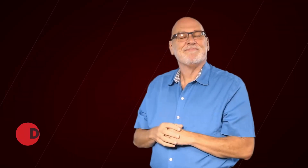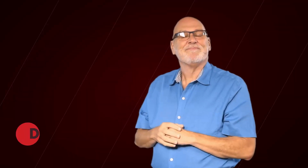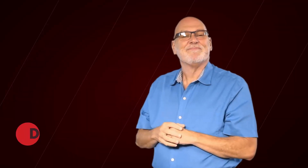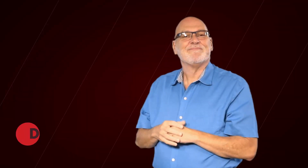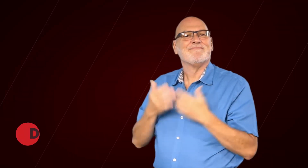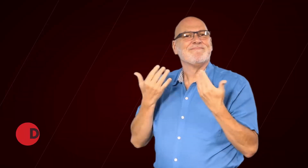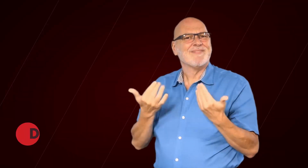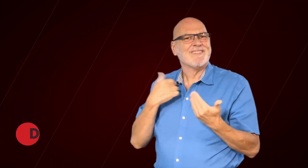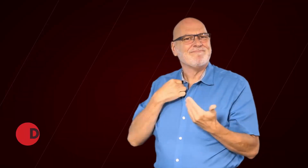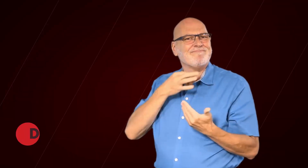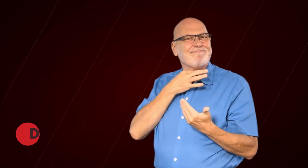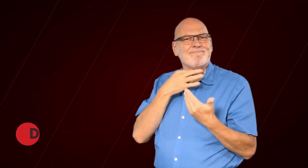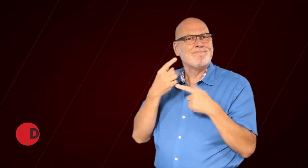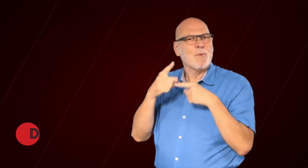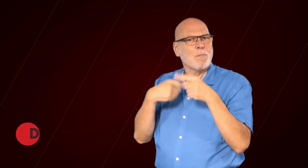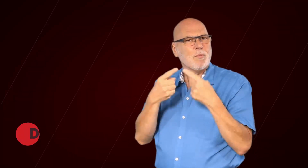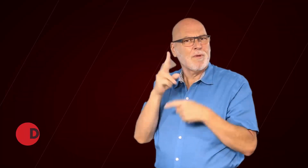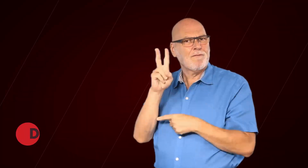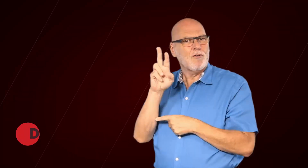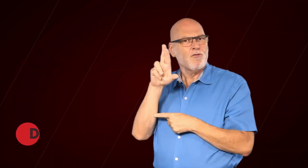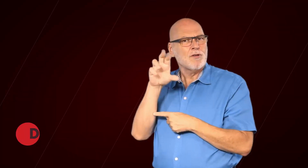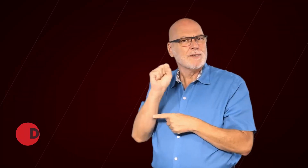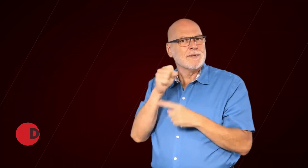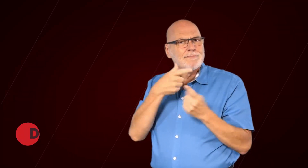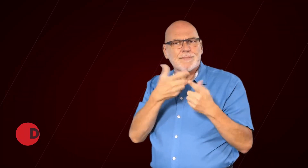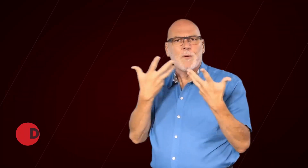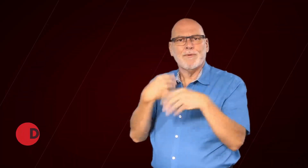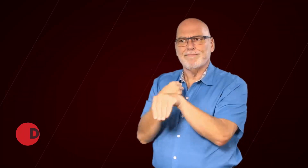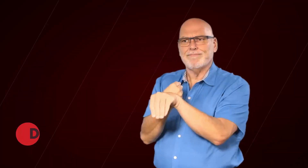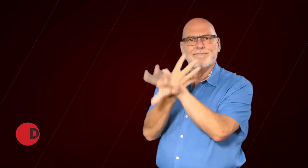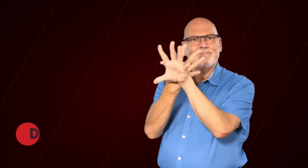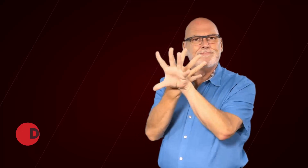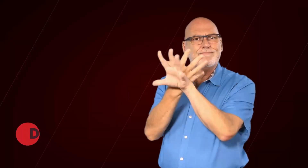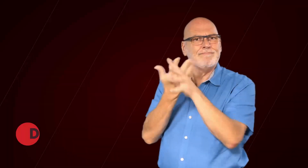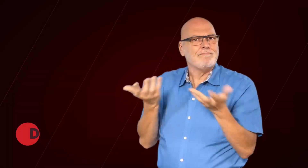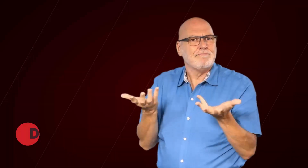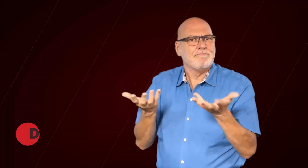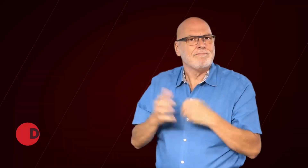What about video or VRS?